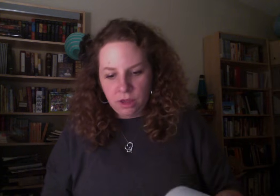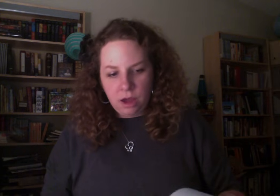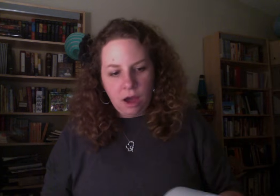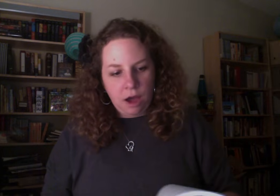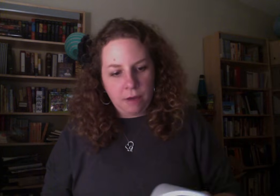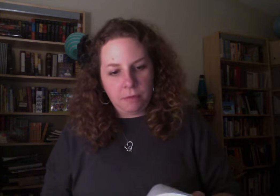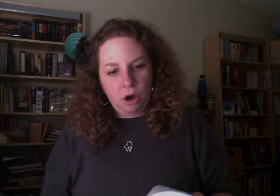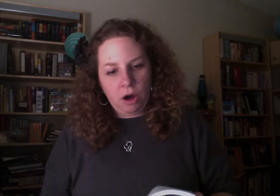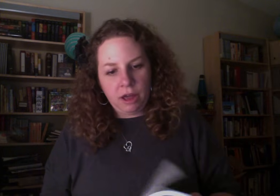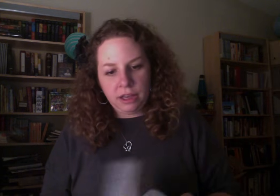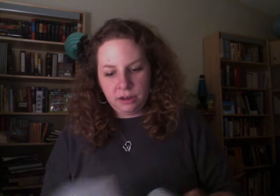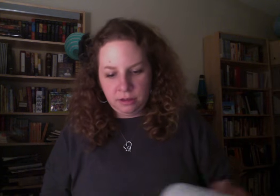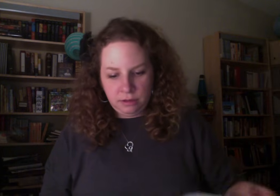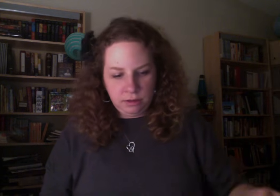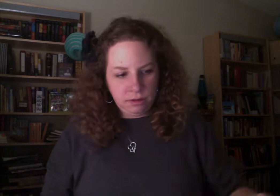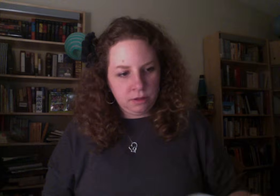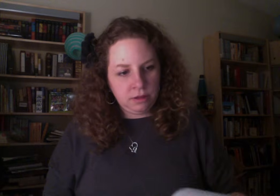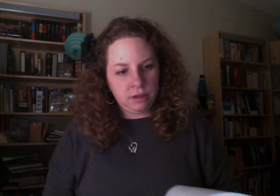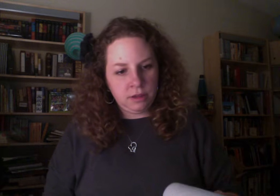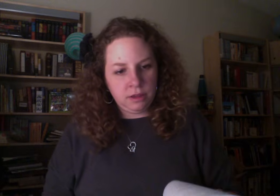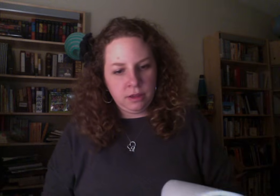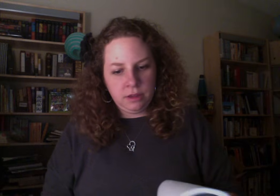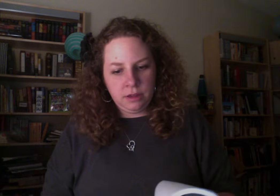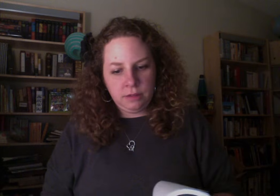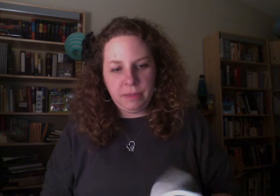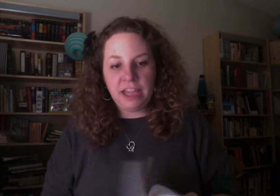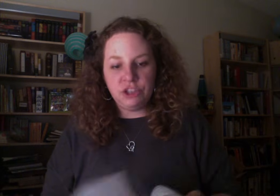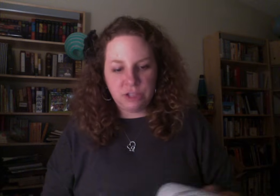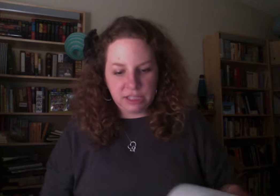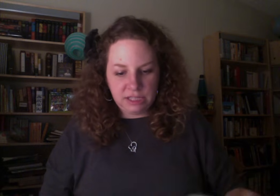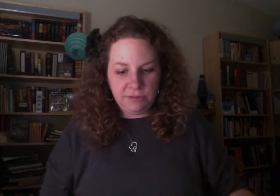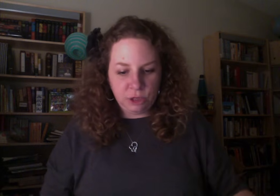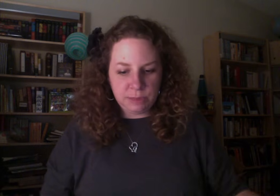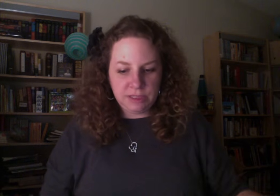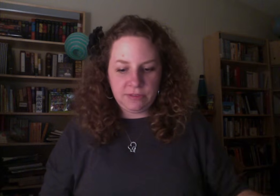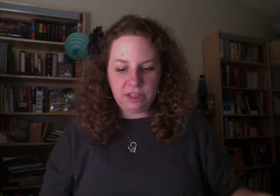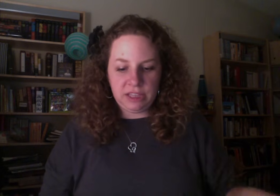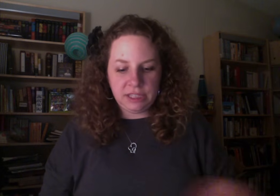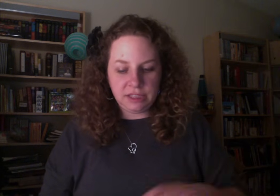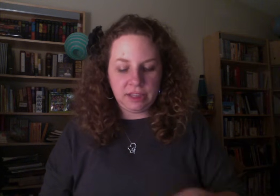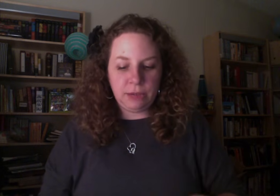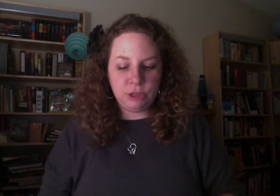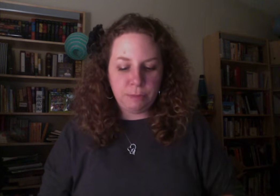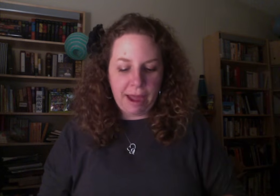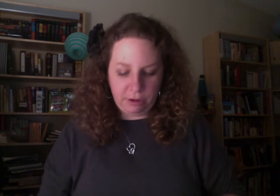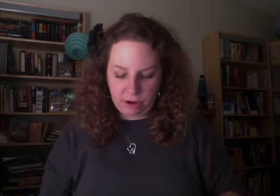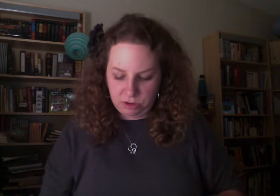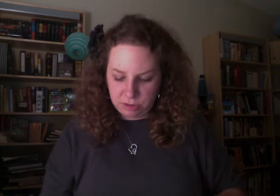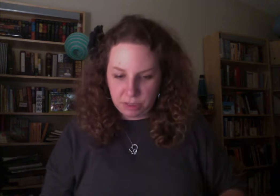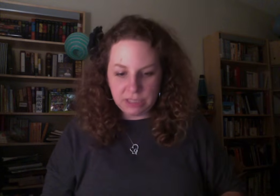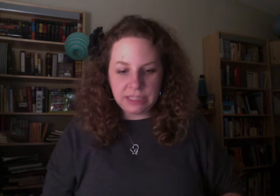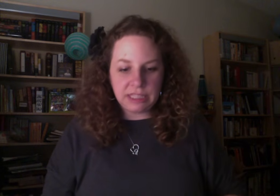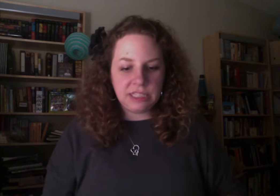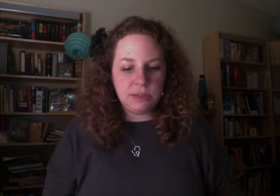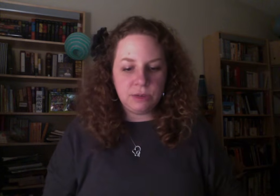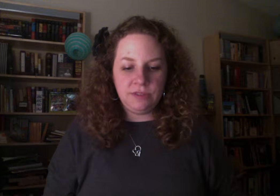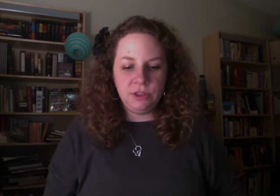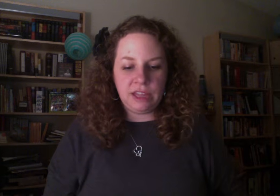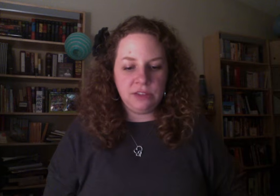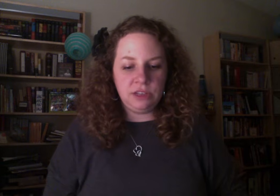Um, on page 64 specifically is the language background, but on 61 if you'd like to look